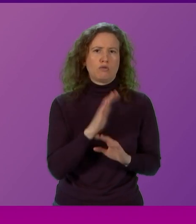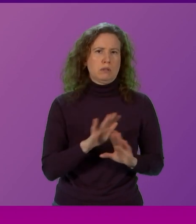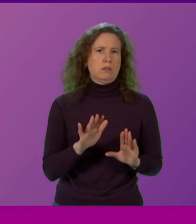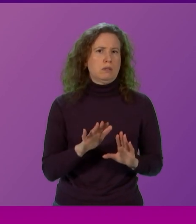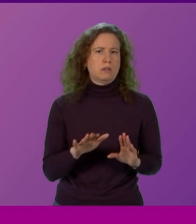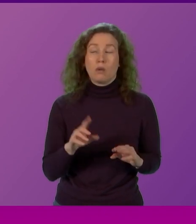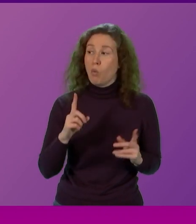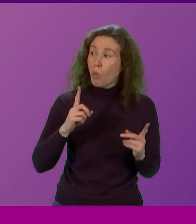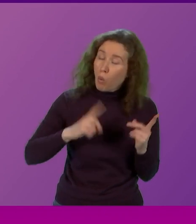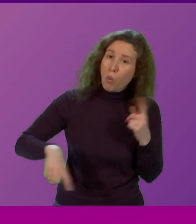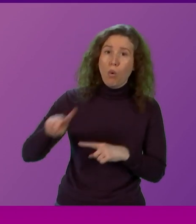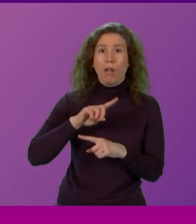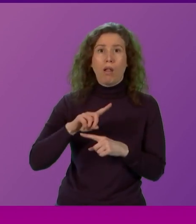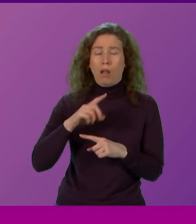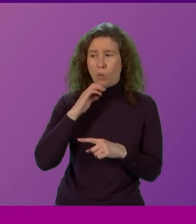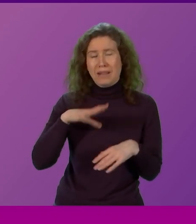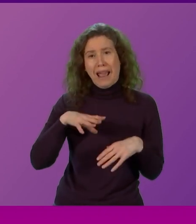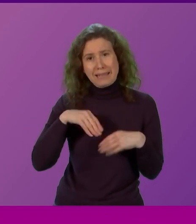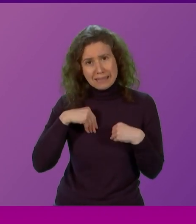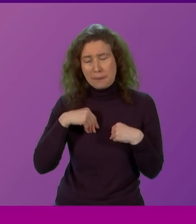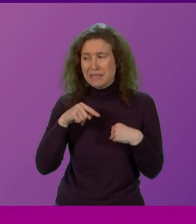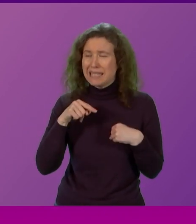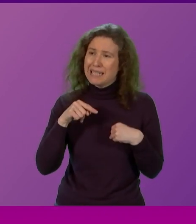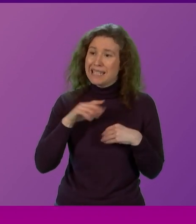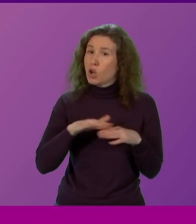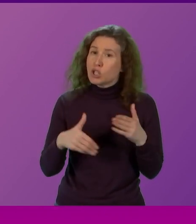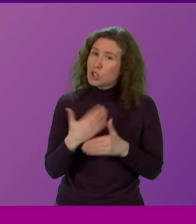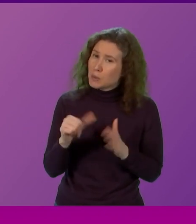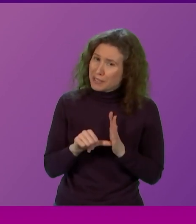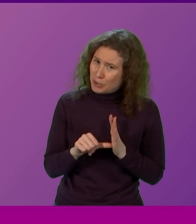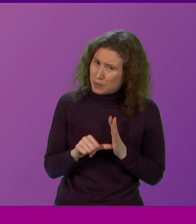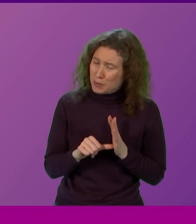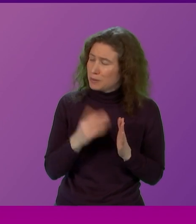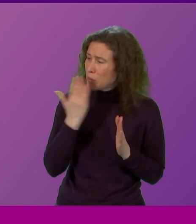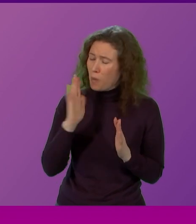I think that all of us would accept that it is not a new issue in our schools.